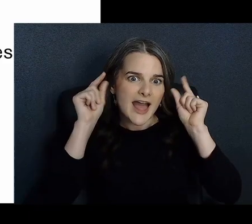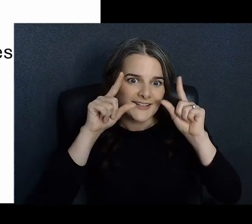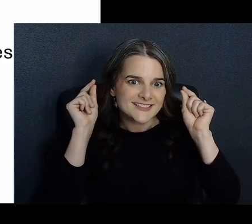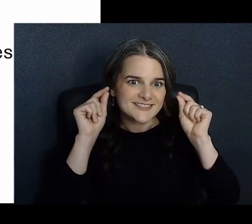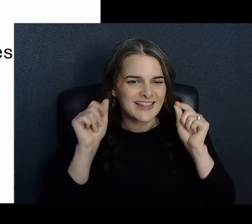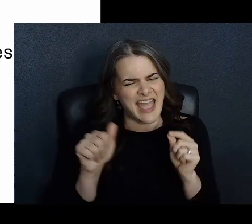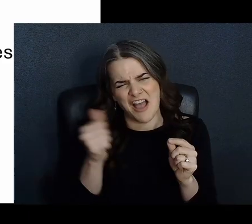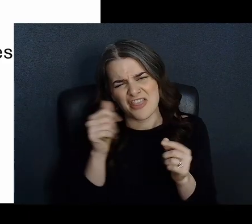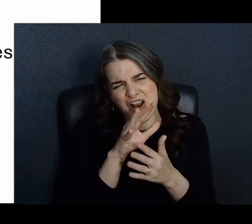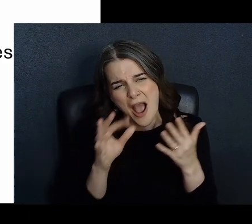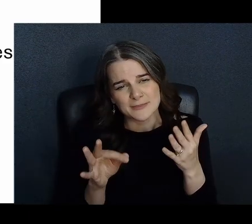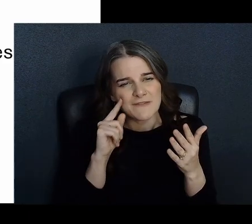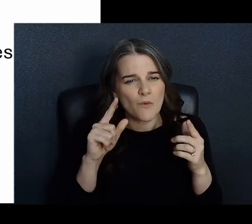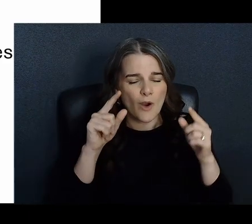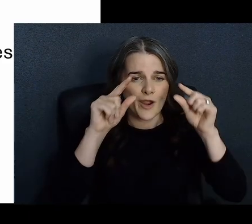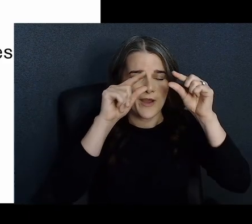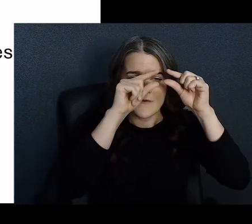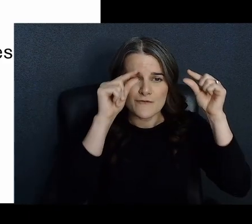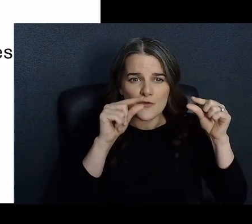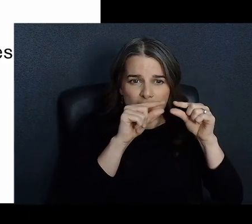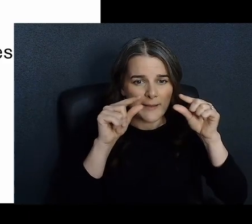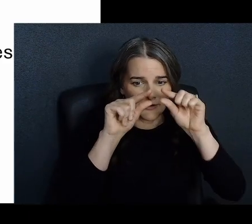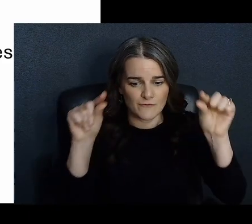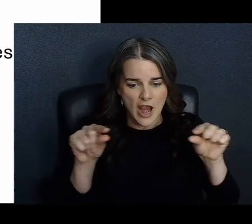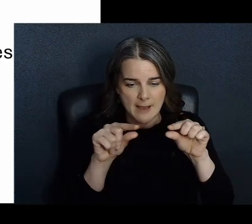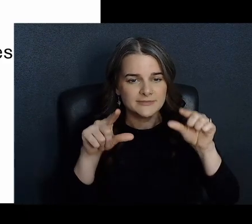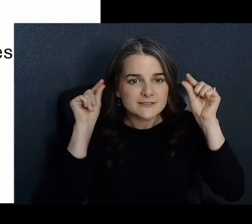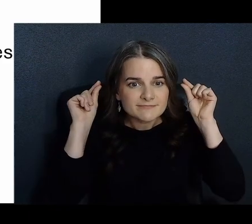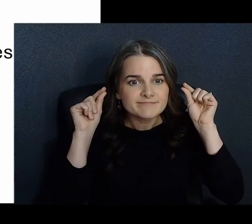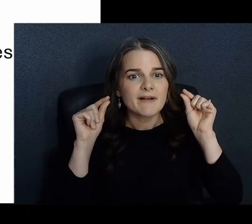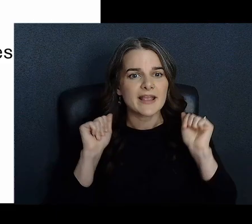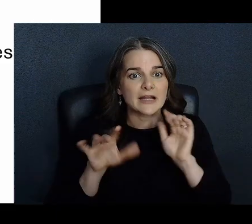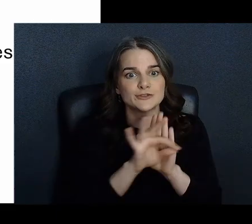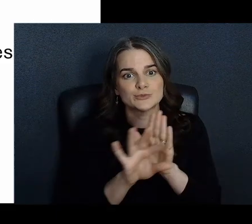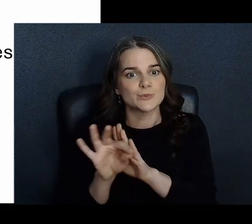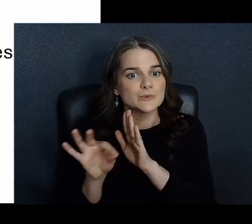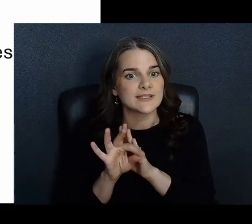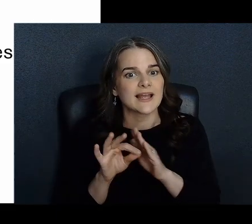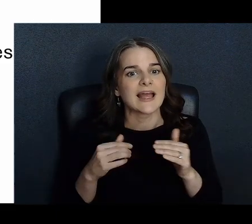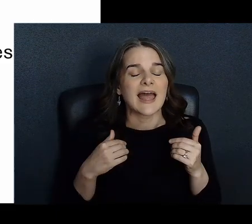for frames that you can choose. It is a camera, like I say, a little geeky here,